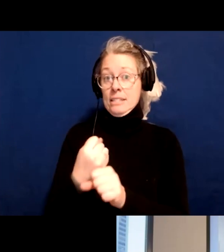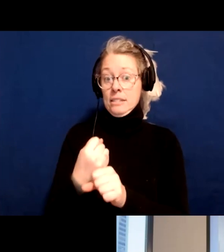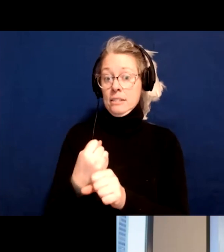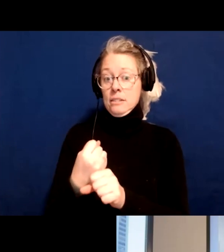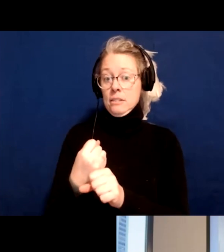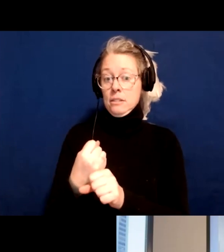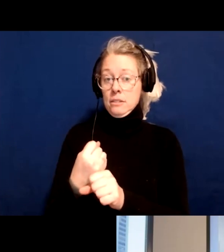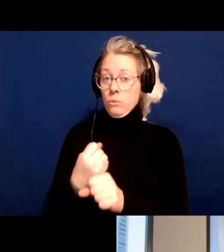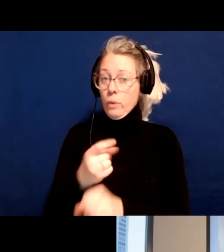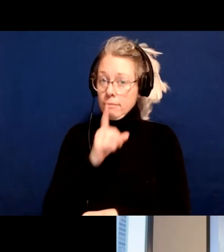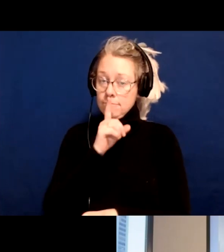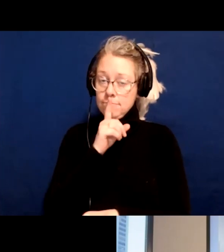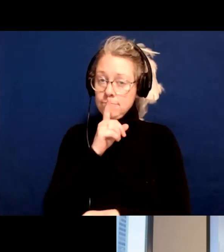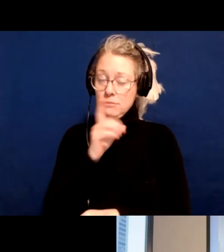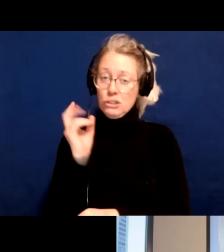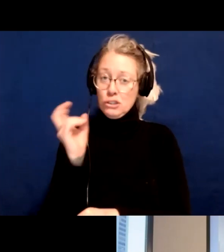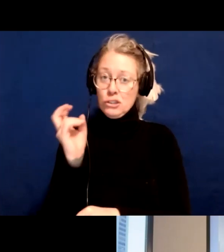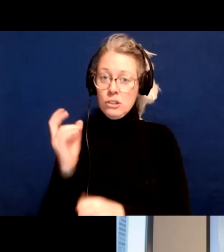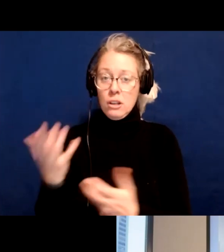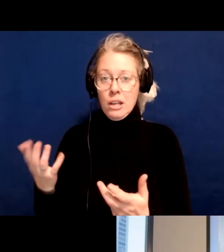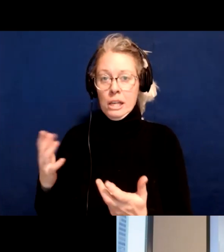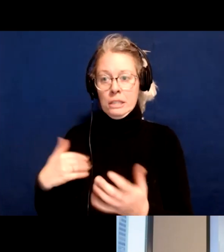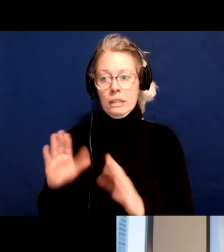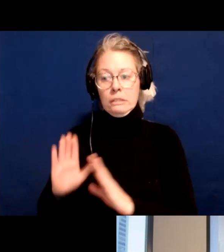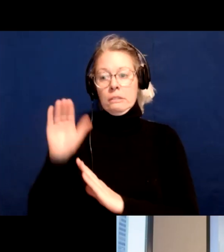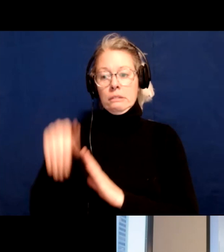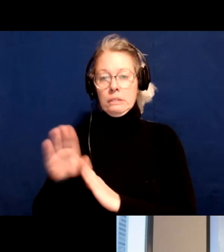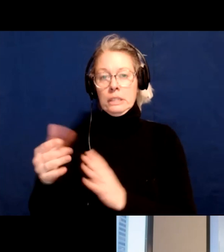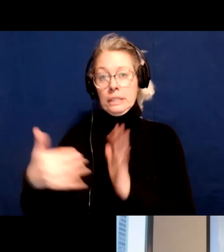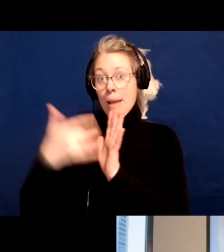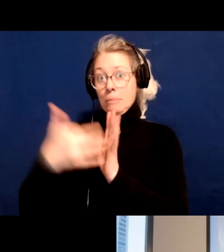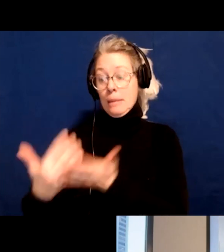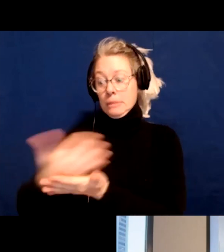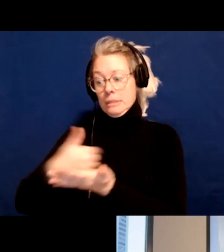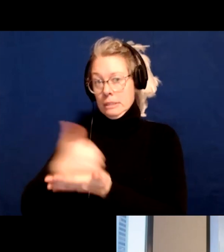done it in a very consistent way, which makes it challenging to measure year over year.